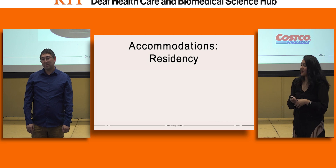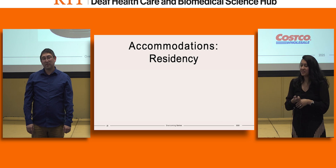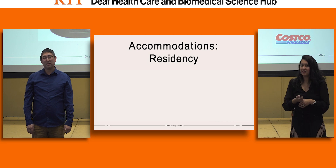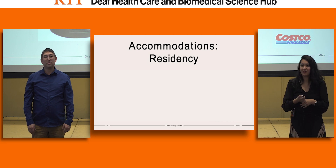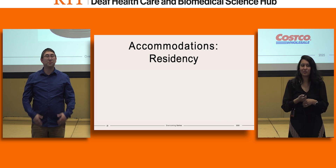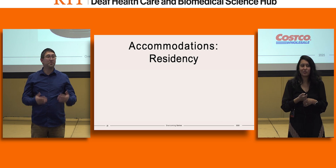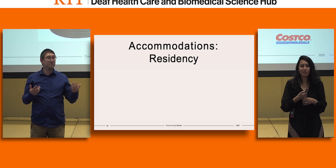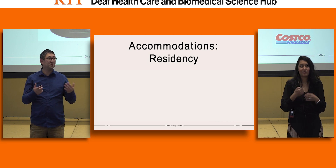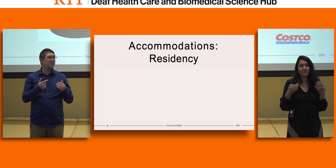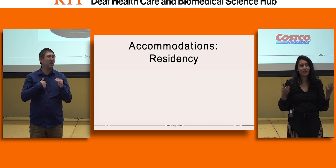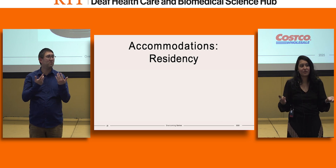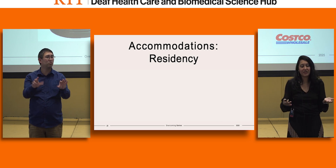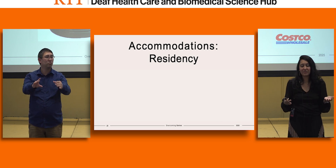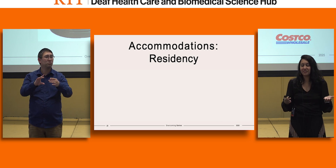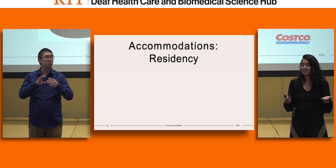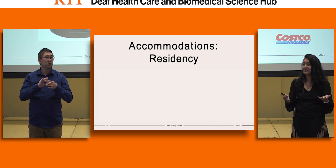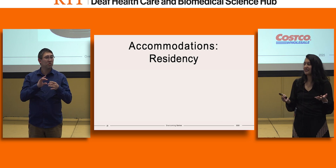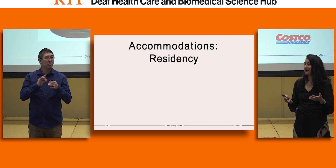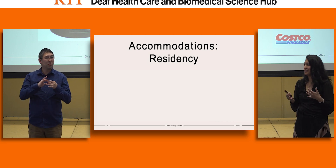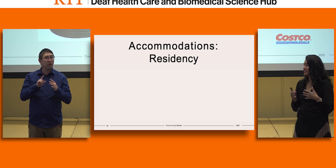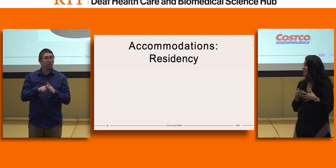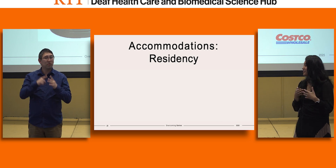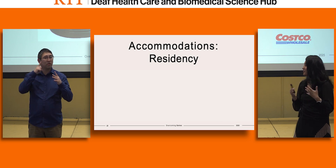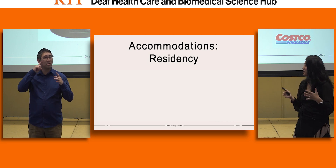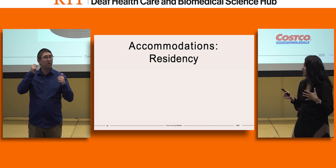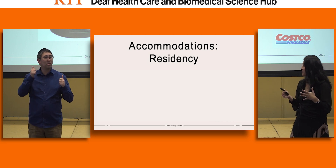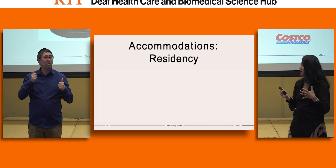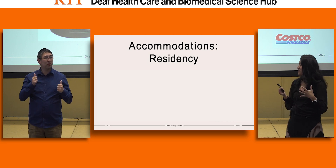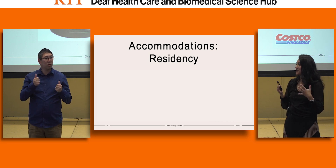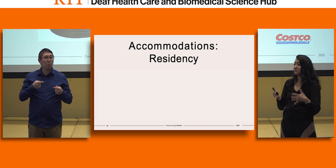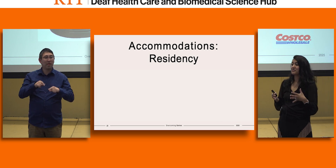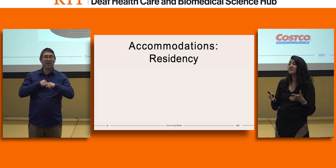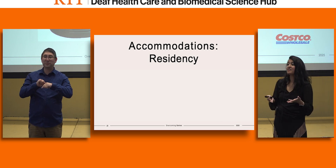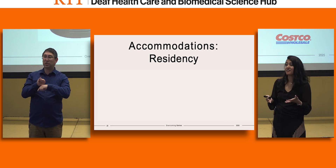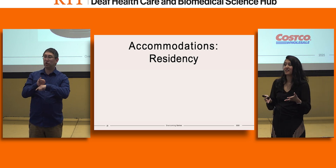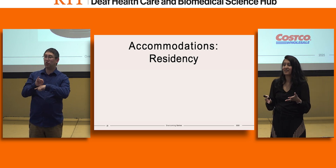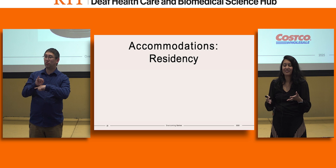And then, you know, I mentioned that I had started to lose my hearing when I was in training.